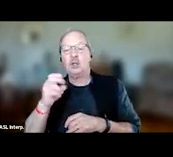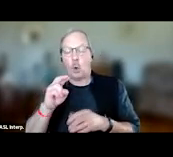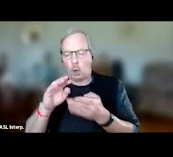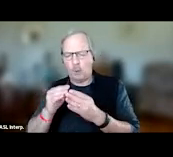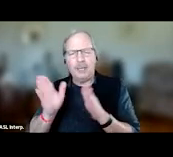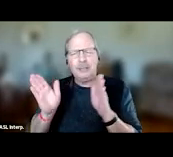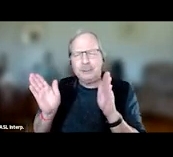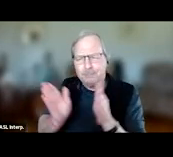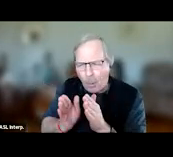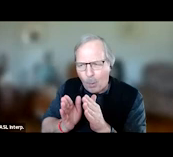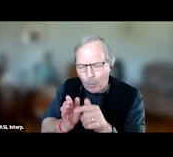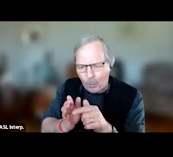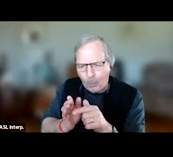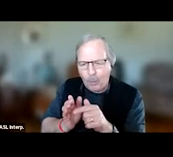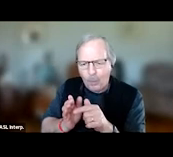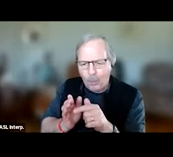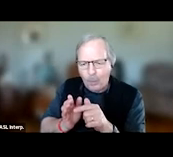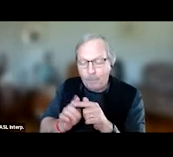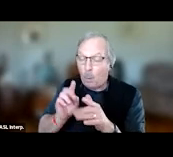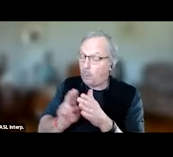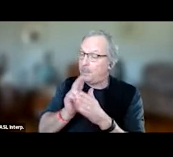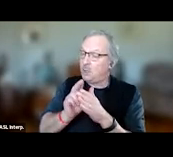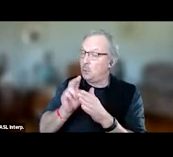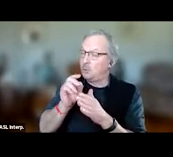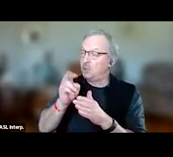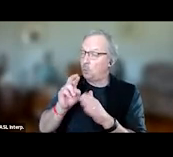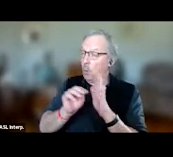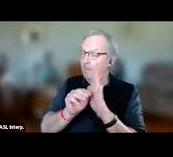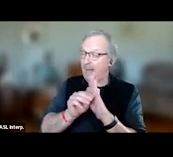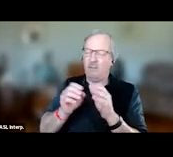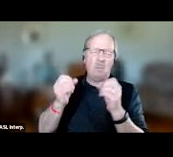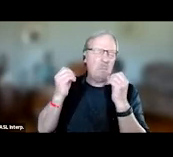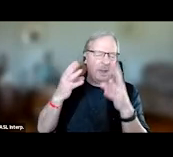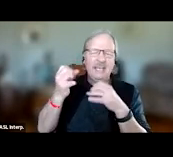but we've been using the SOAR model for many years but we've not had clear